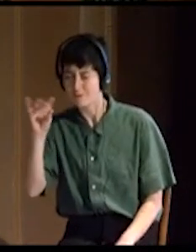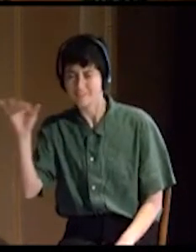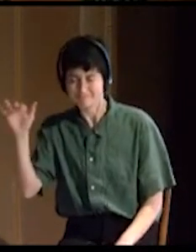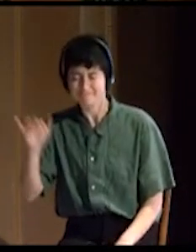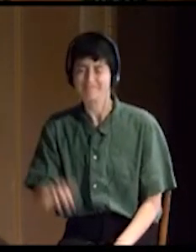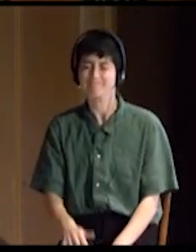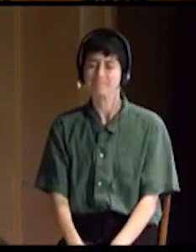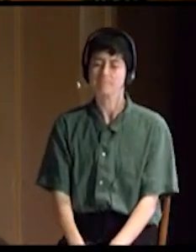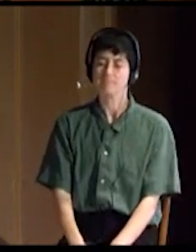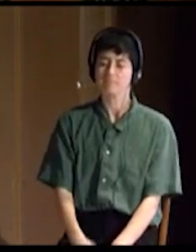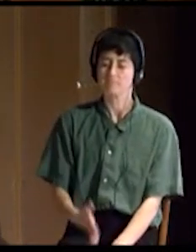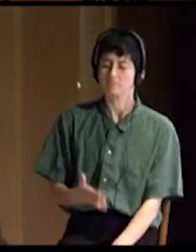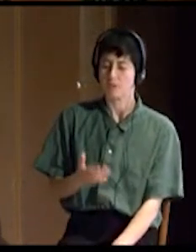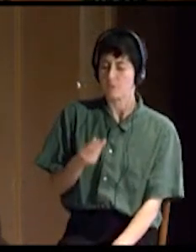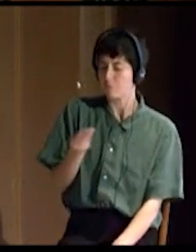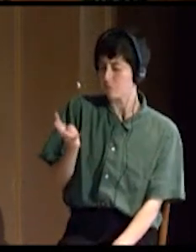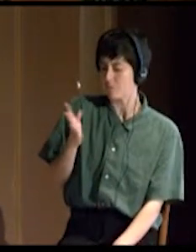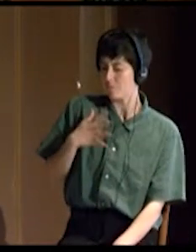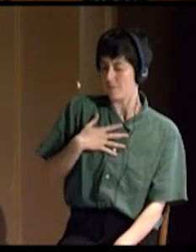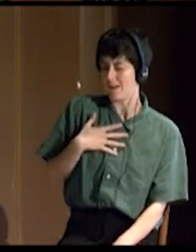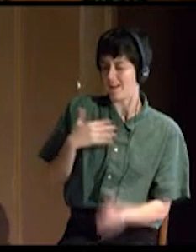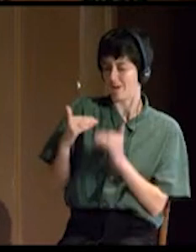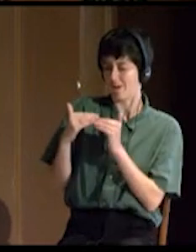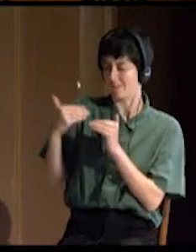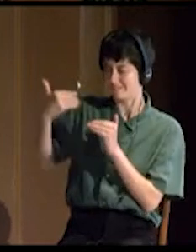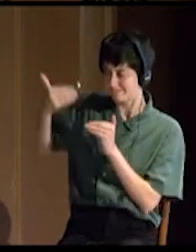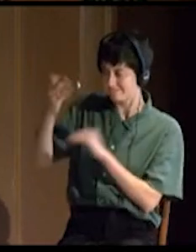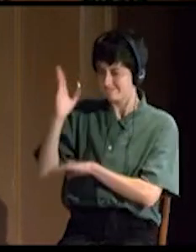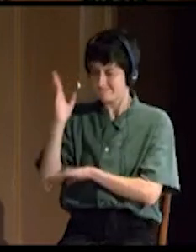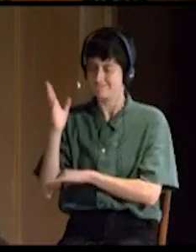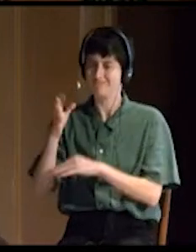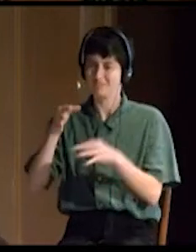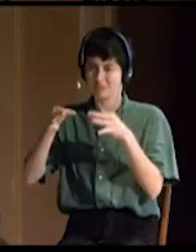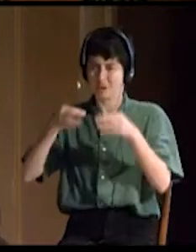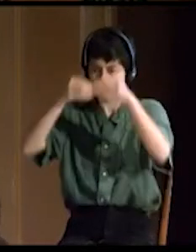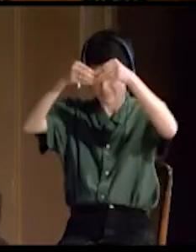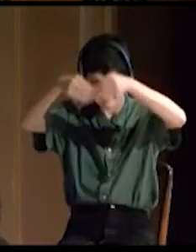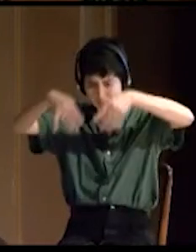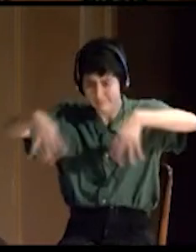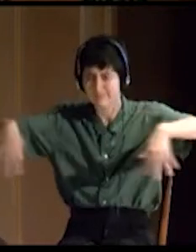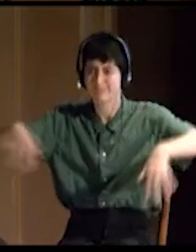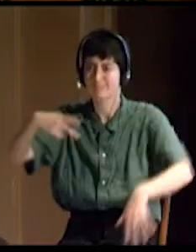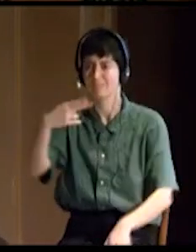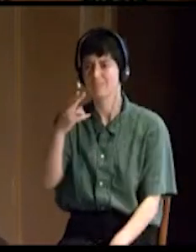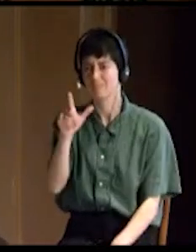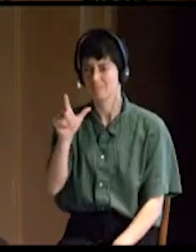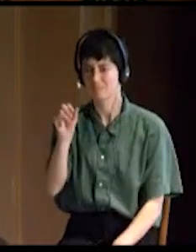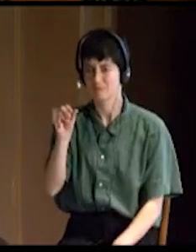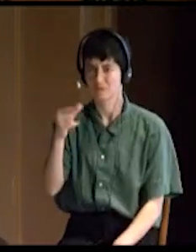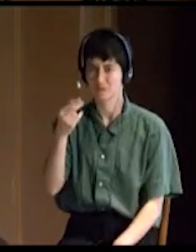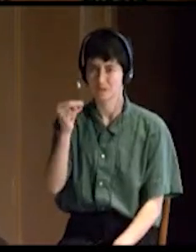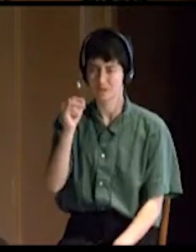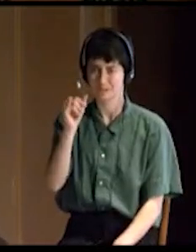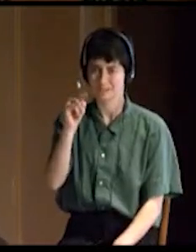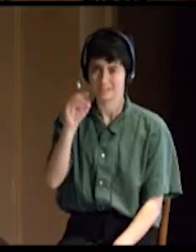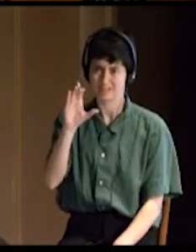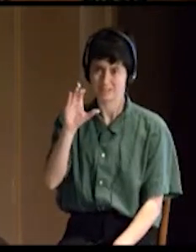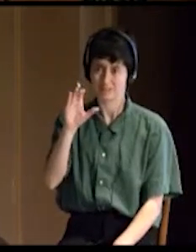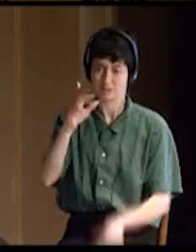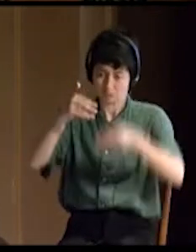And then this is just made in circular, and it infers the relationship of all of these samples.